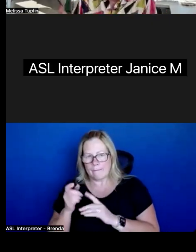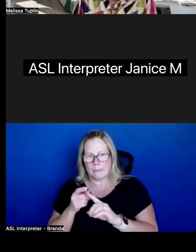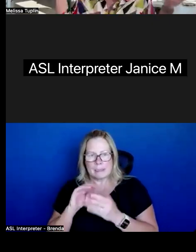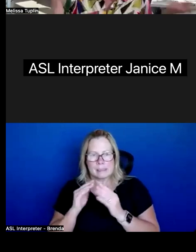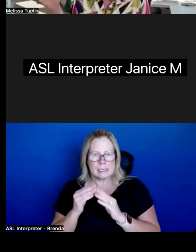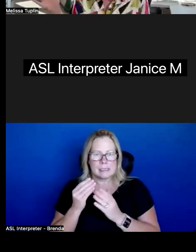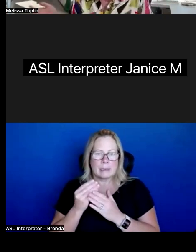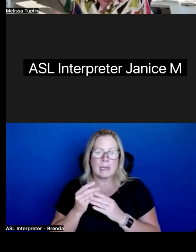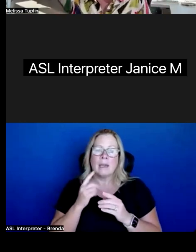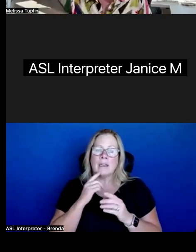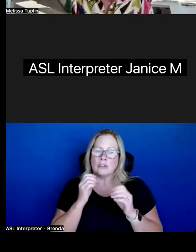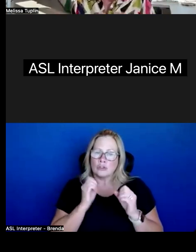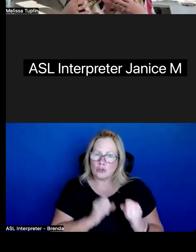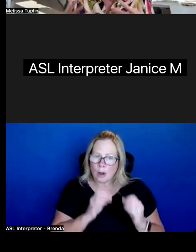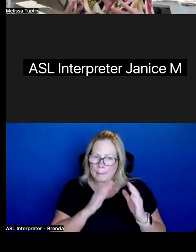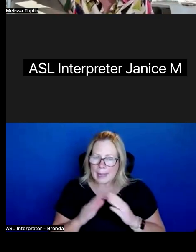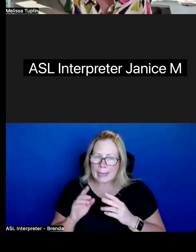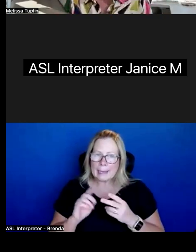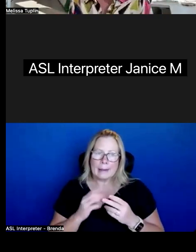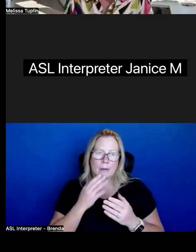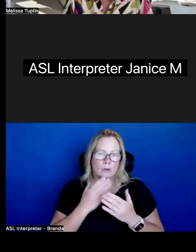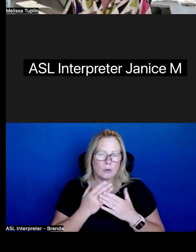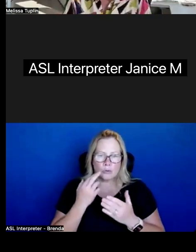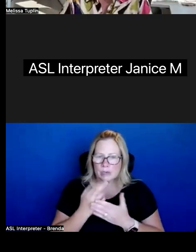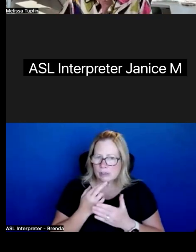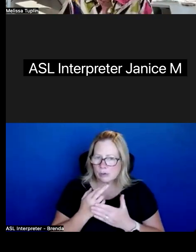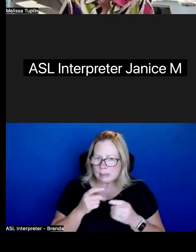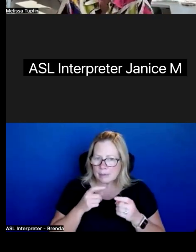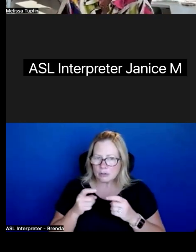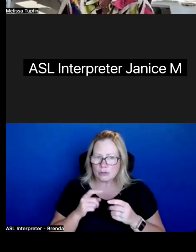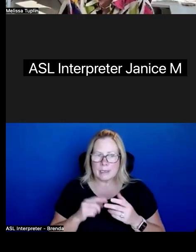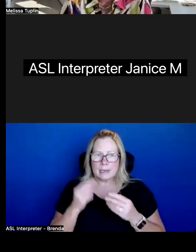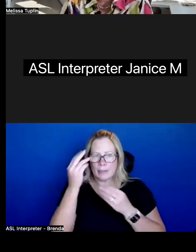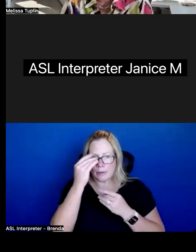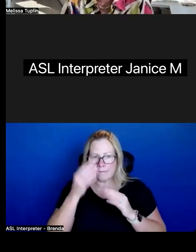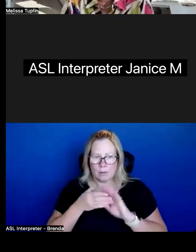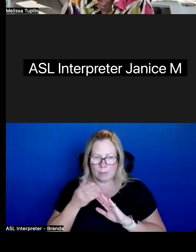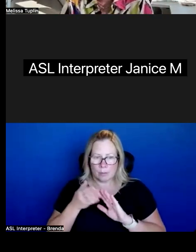And you know what I'm going to say, be specific. In almost all of these sections,